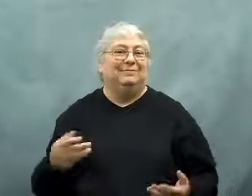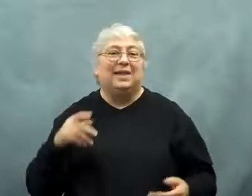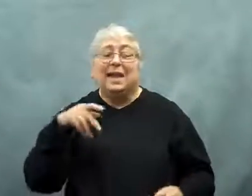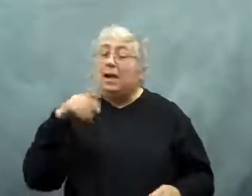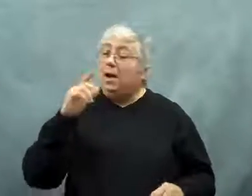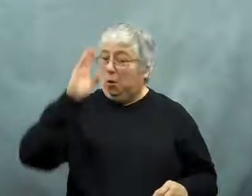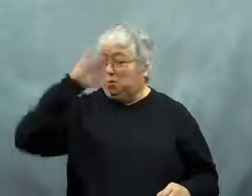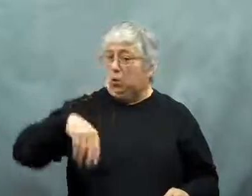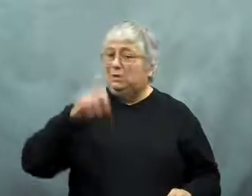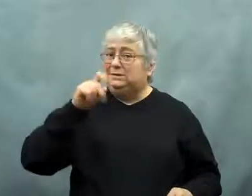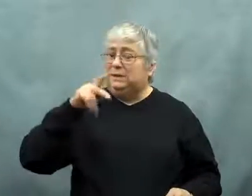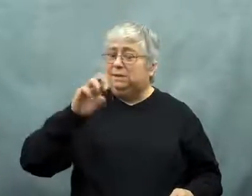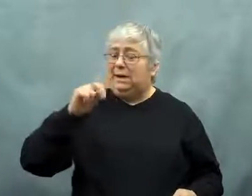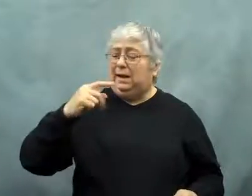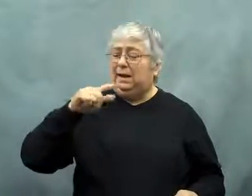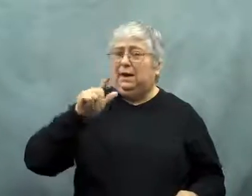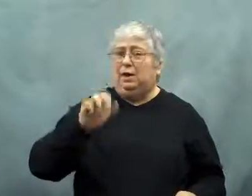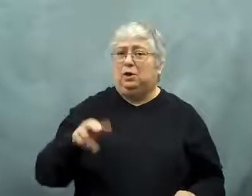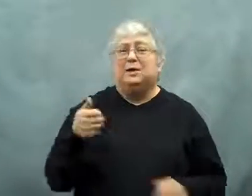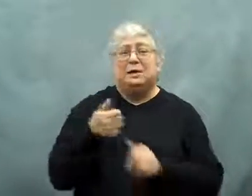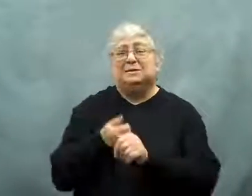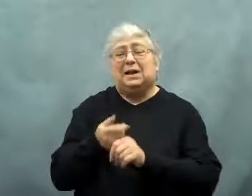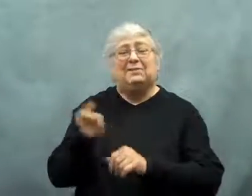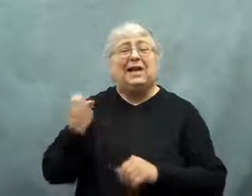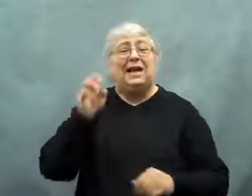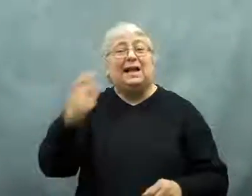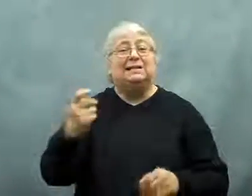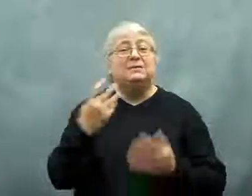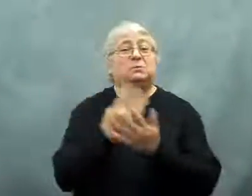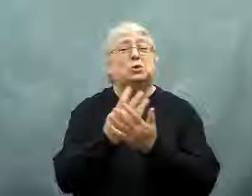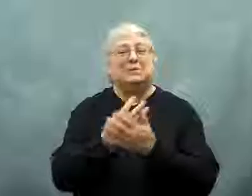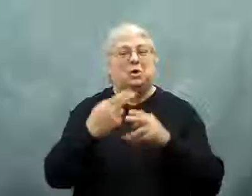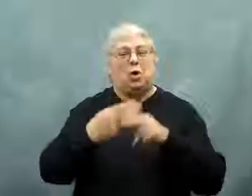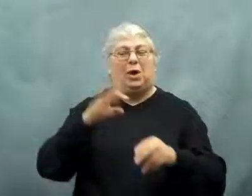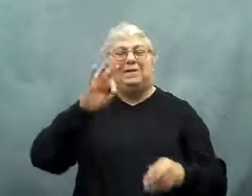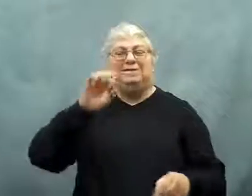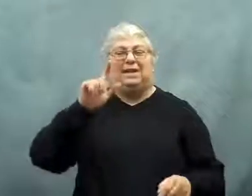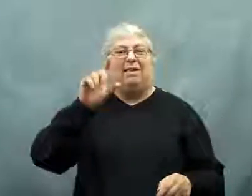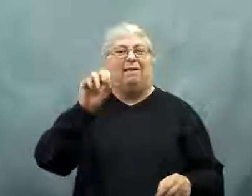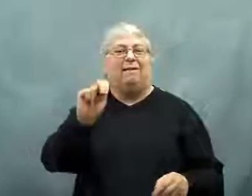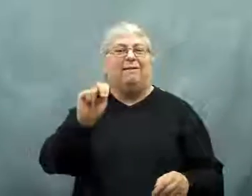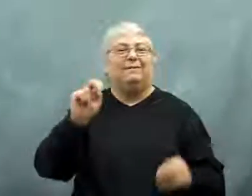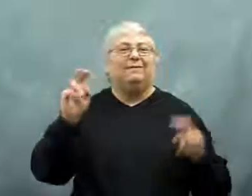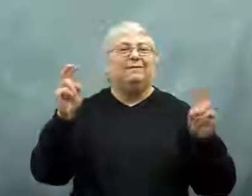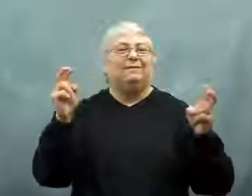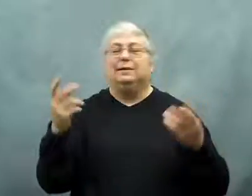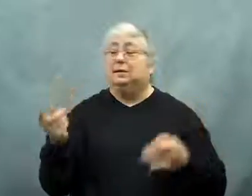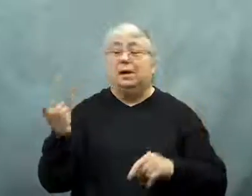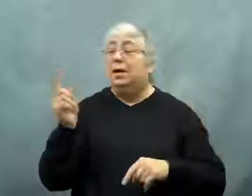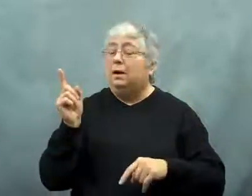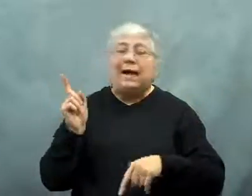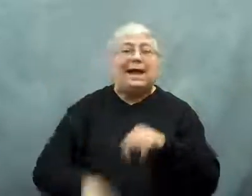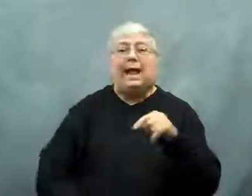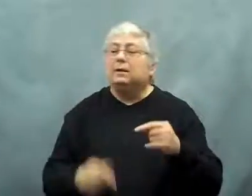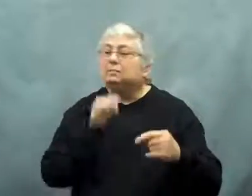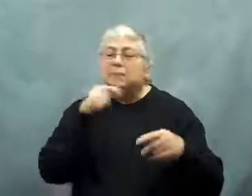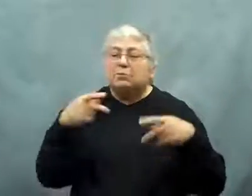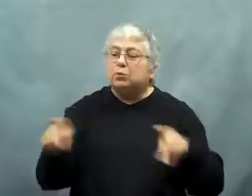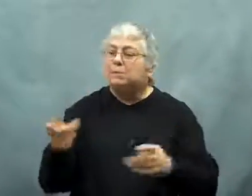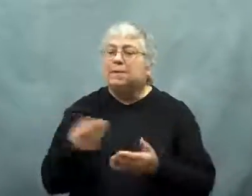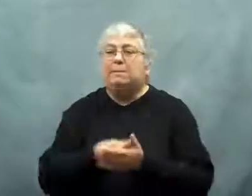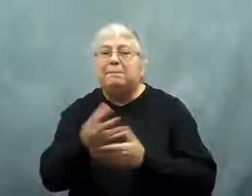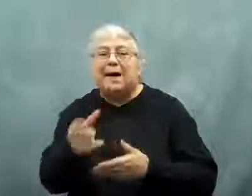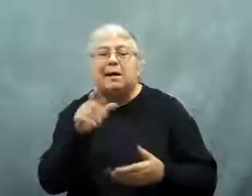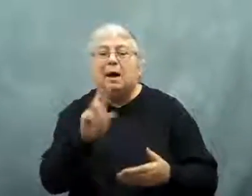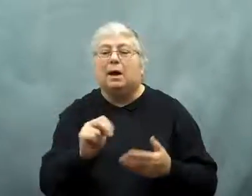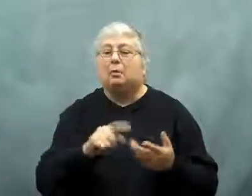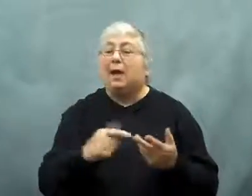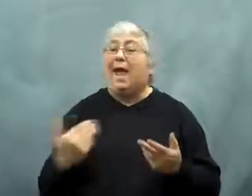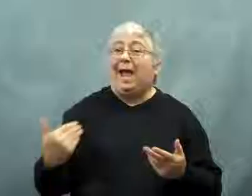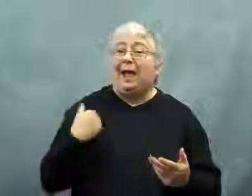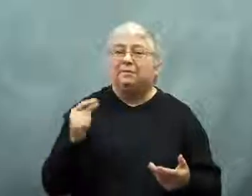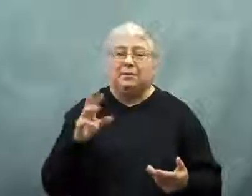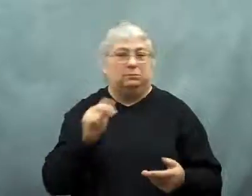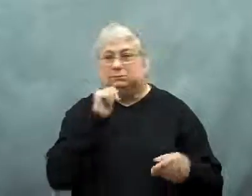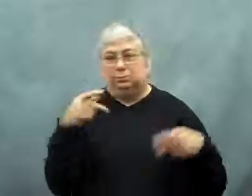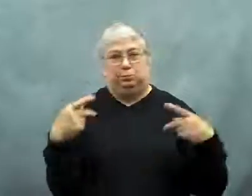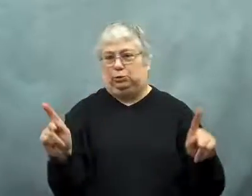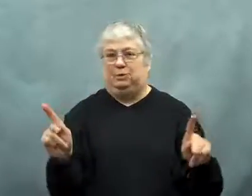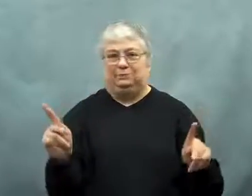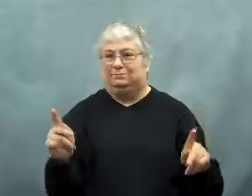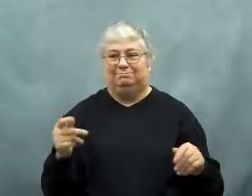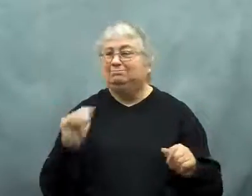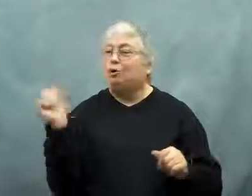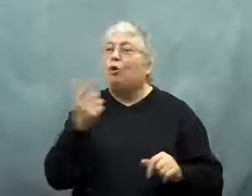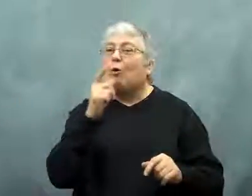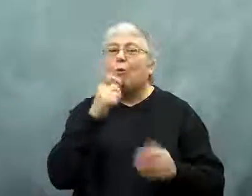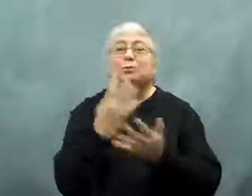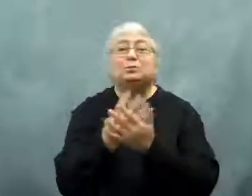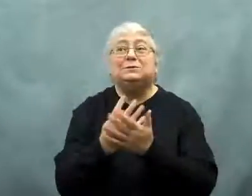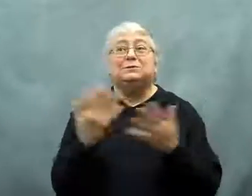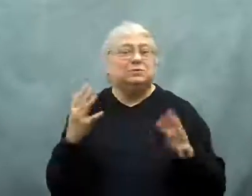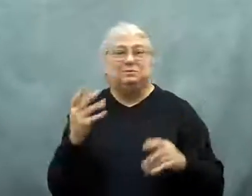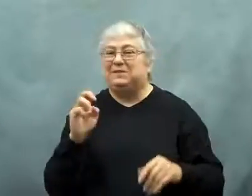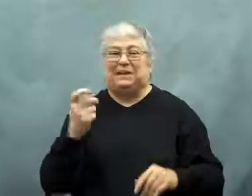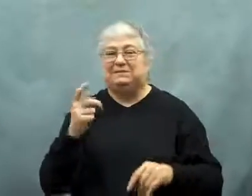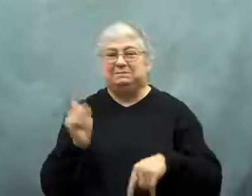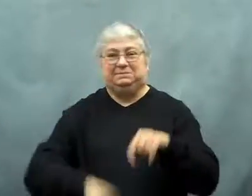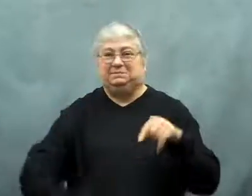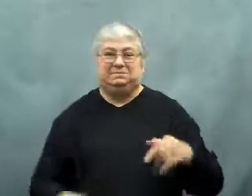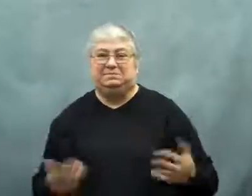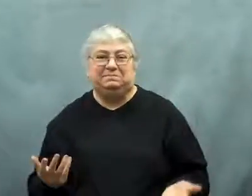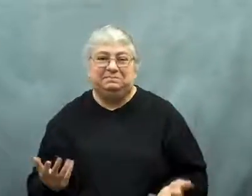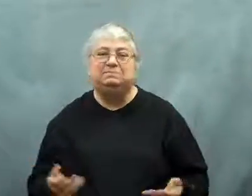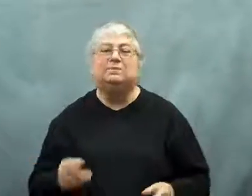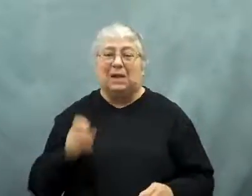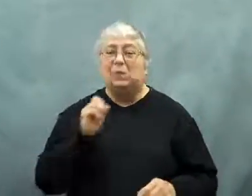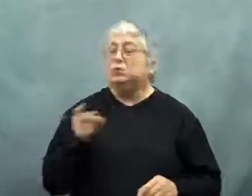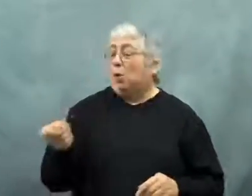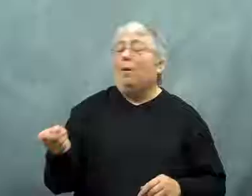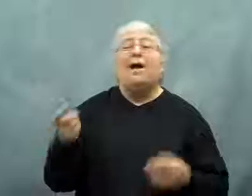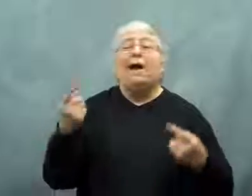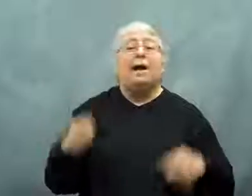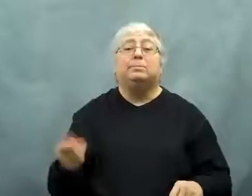As a felon, Spengler was not permitted to buy or own a gun.